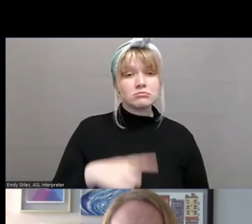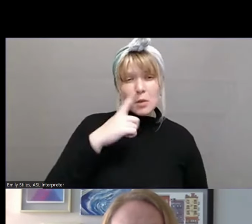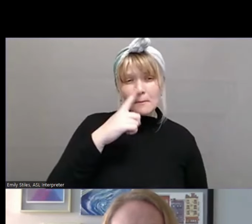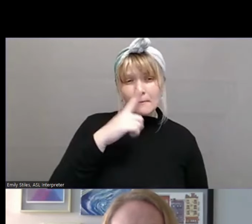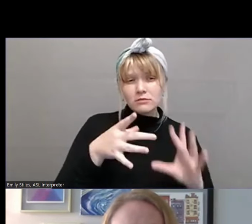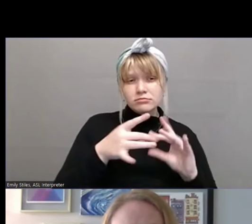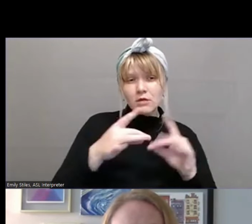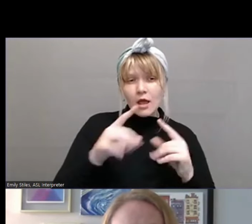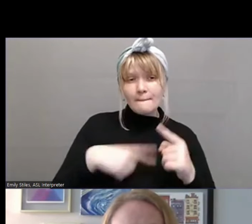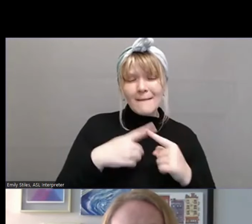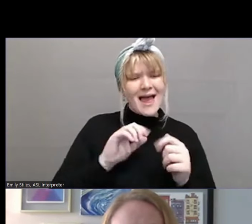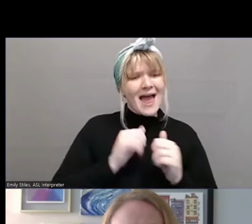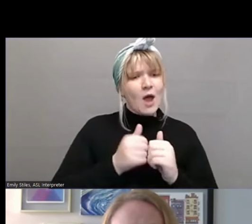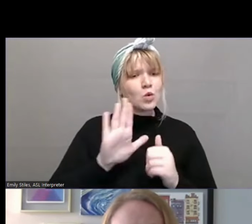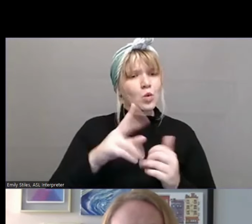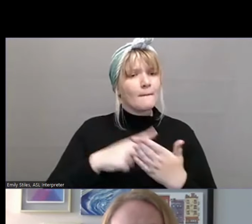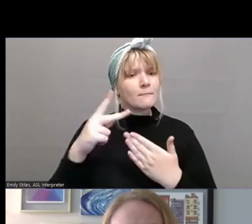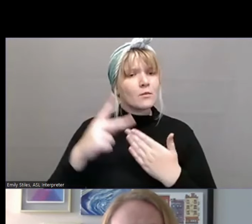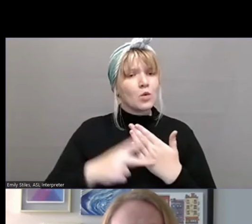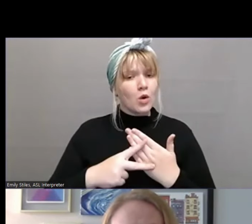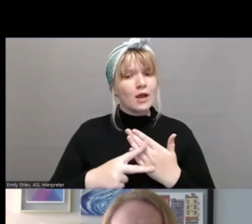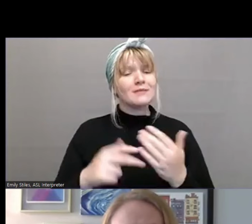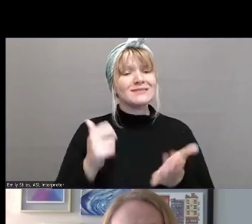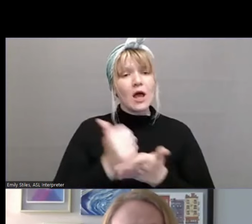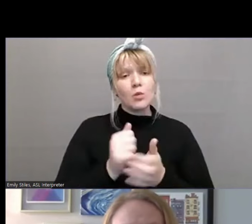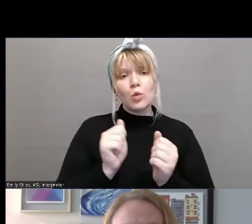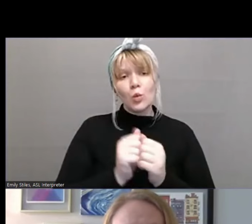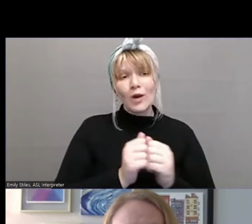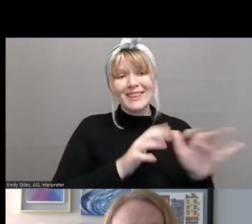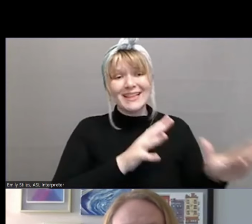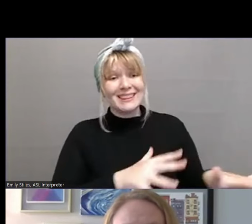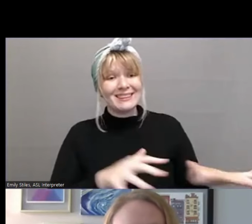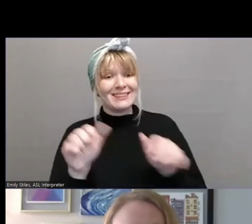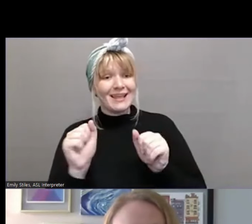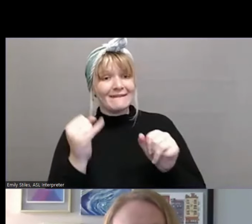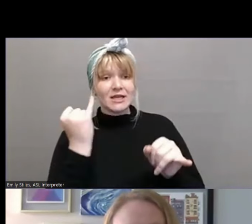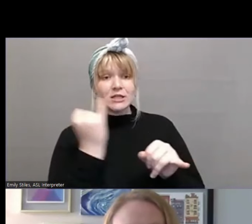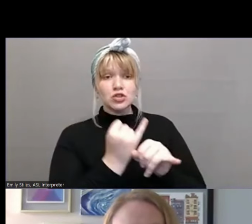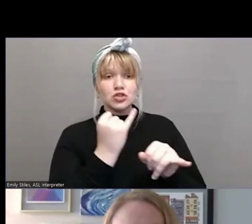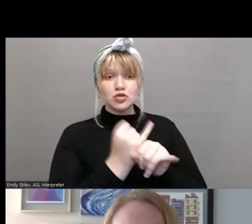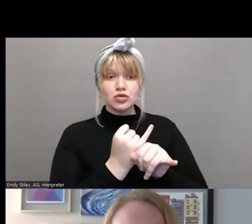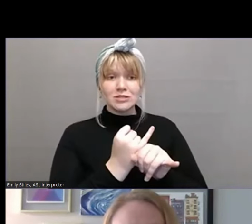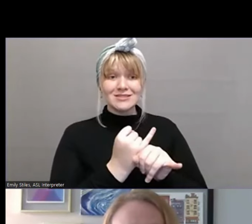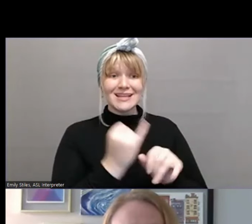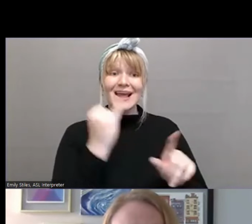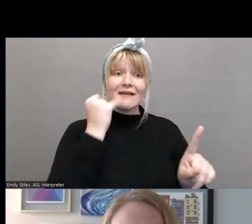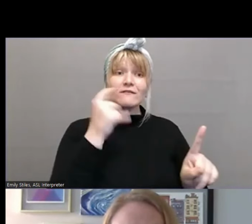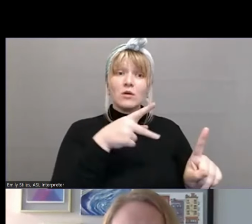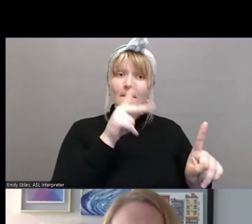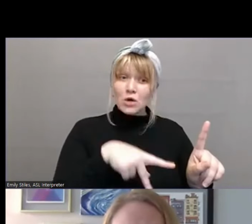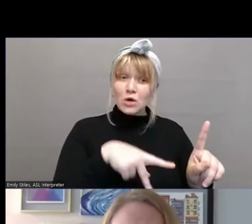with discharge planning from institutions for people that have histories of homelessness, like chronic homelessness?